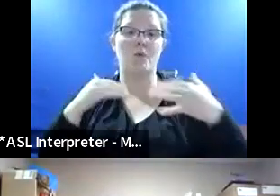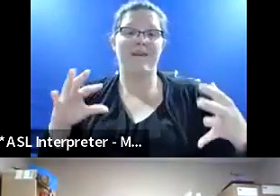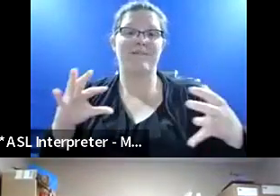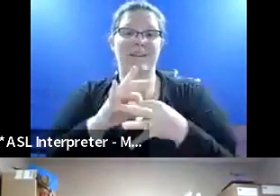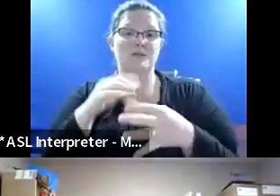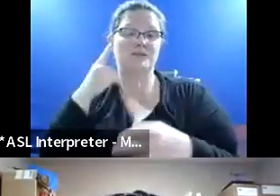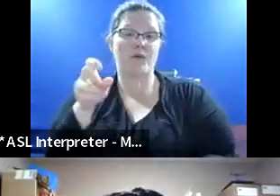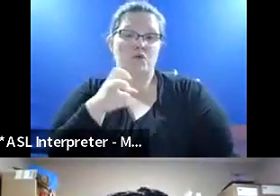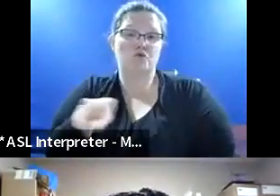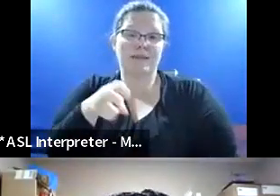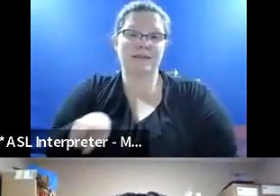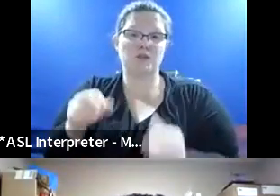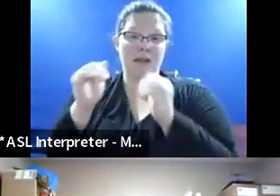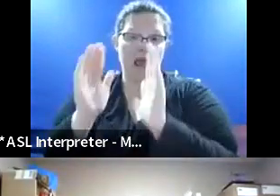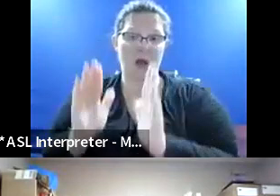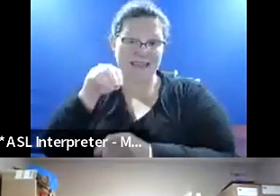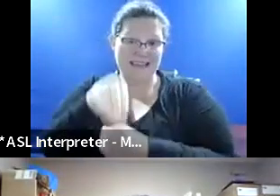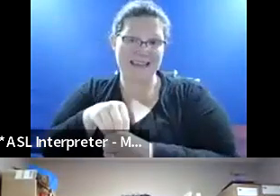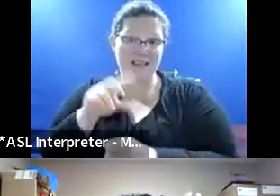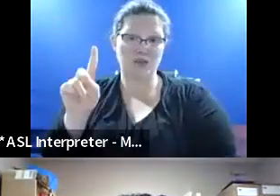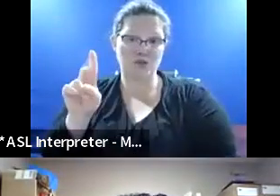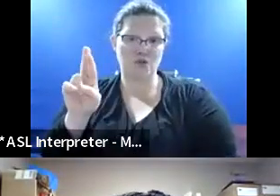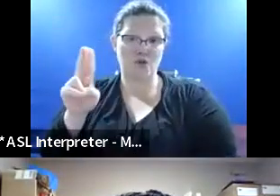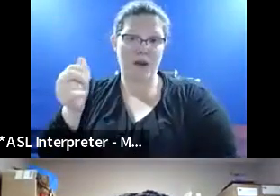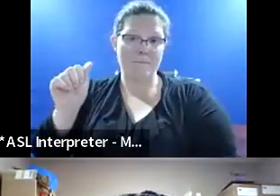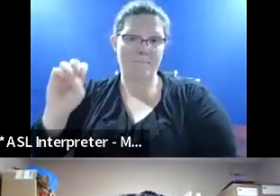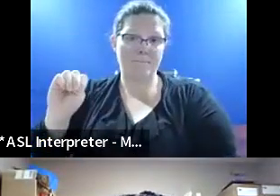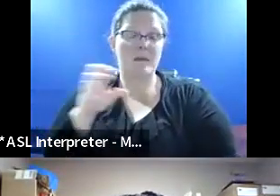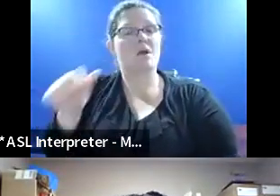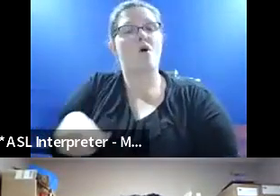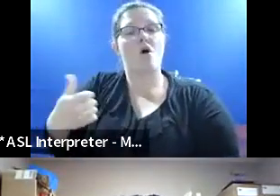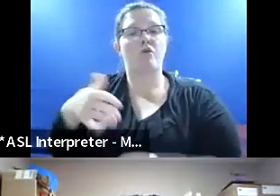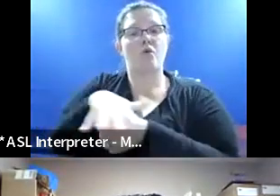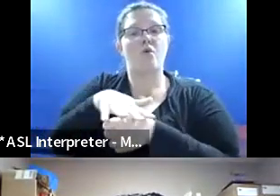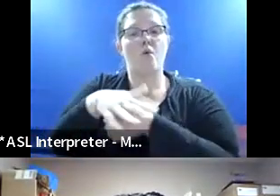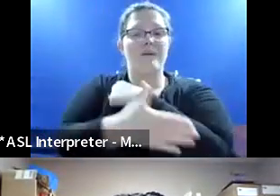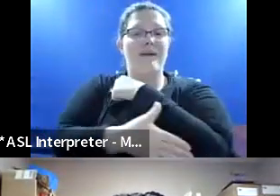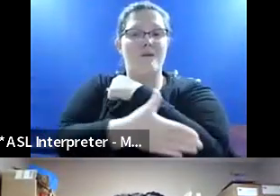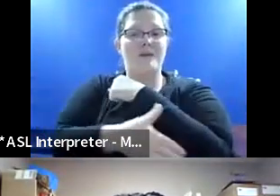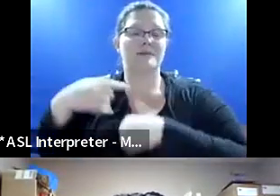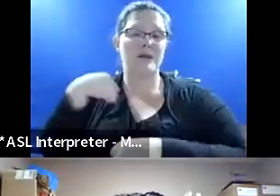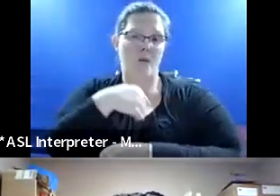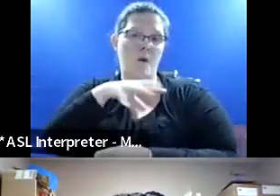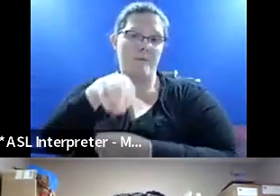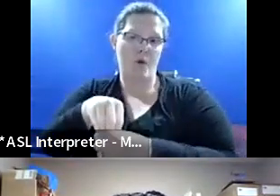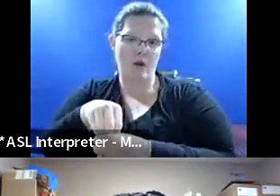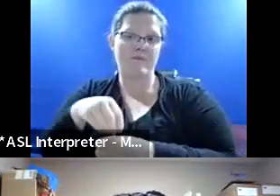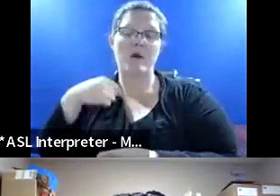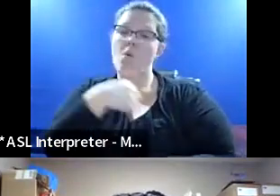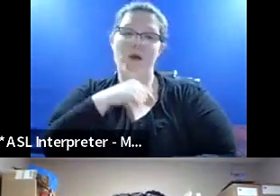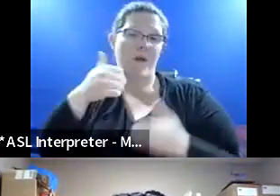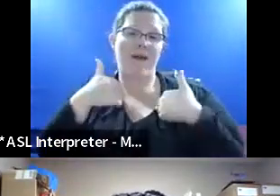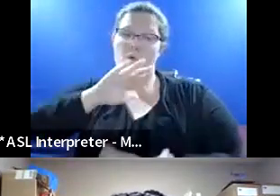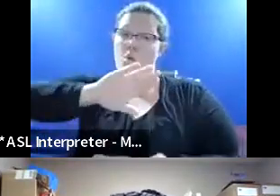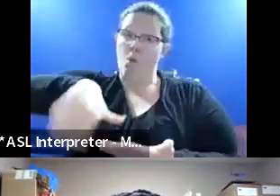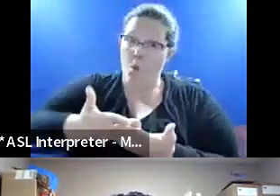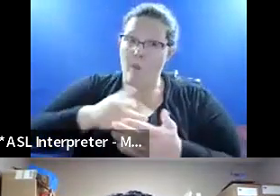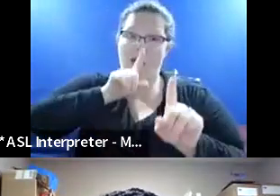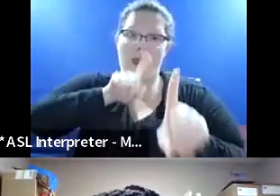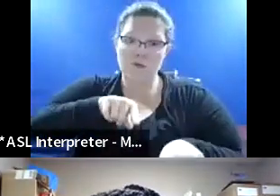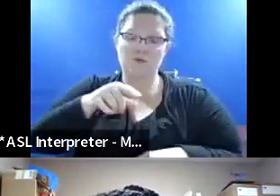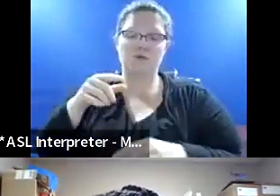IF THE UTILITIES ARE NOT INCLUDED THEN IT'S 20 FIVE PERCENT OF THEIR SSI PAYMENT THAT COMES OUT FOR THE RENT.